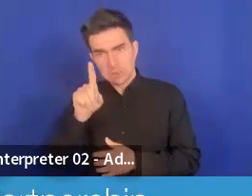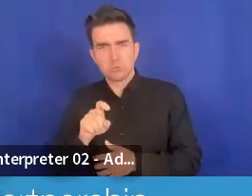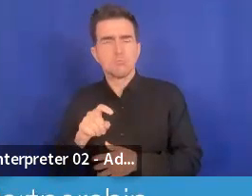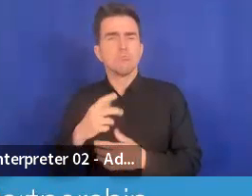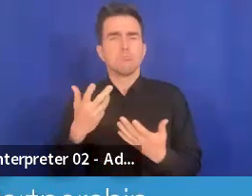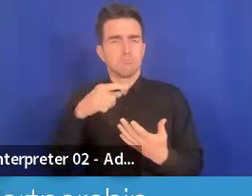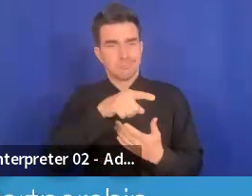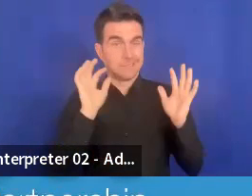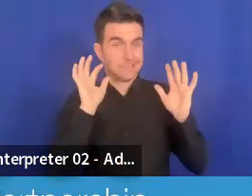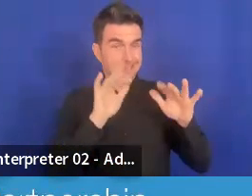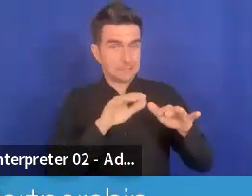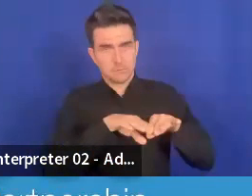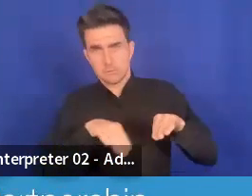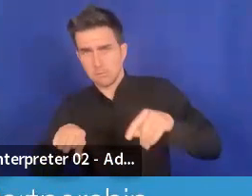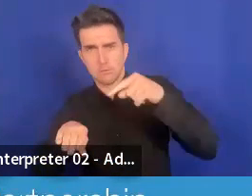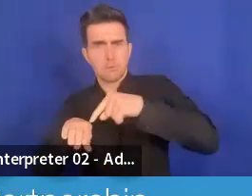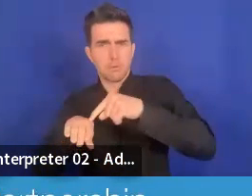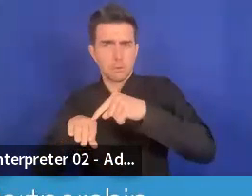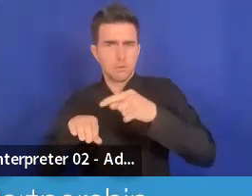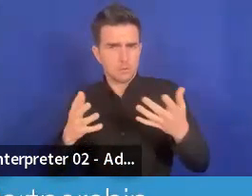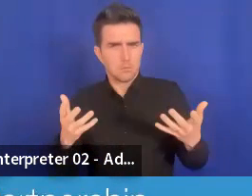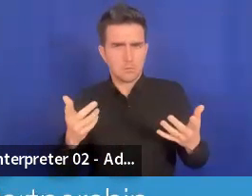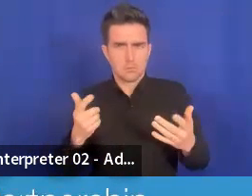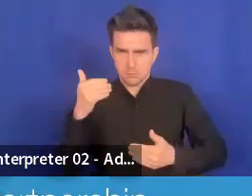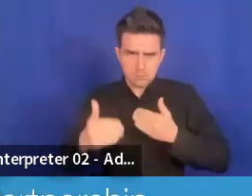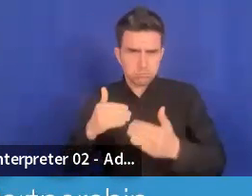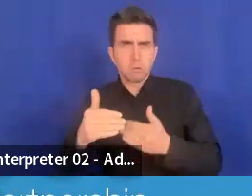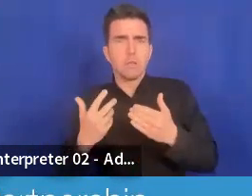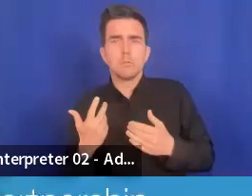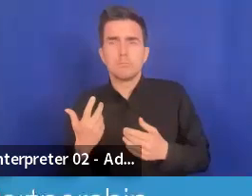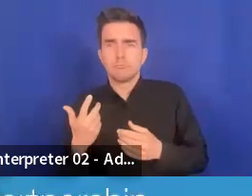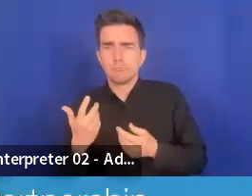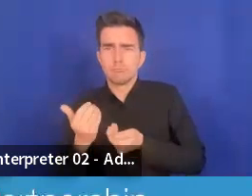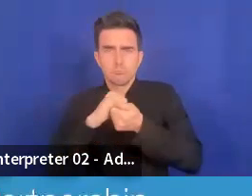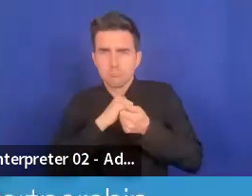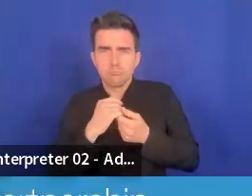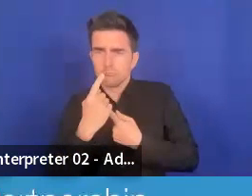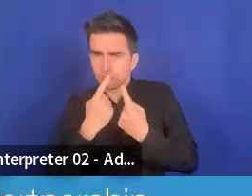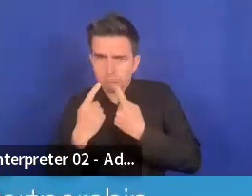and at the World Health Assembly and during the UN General Assembly.